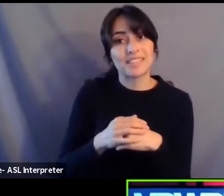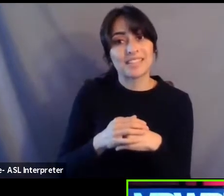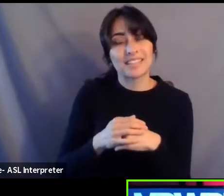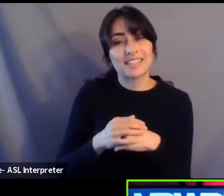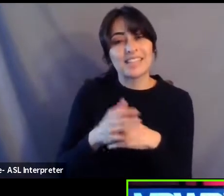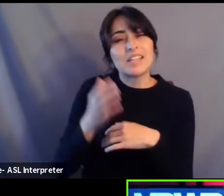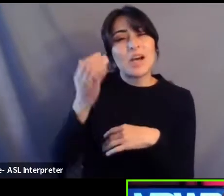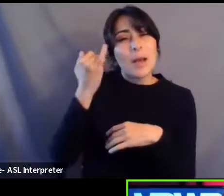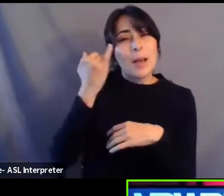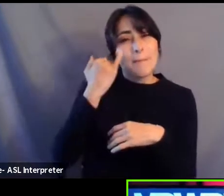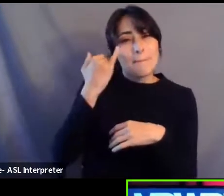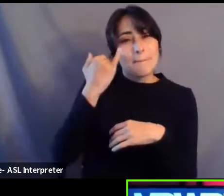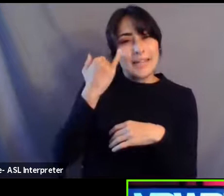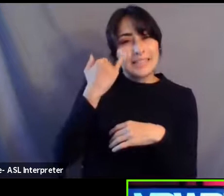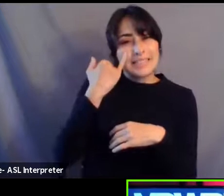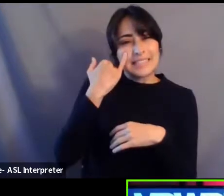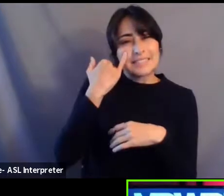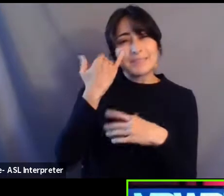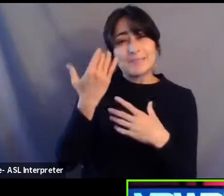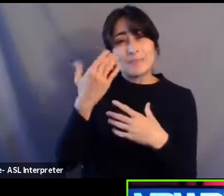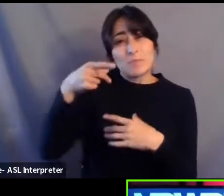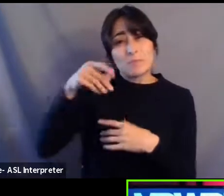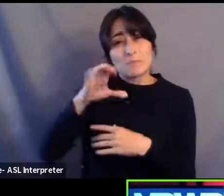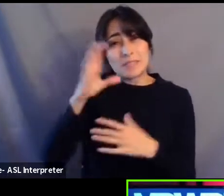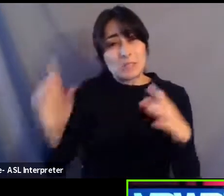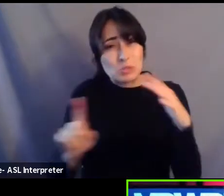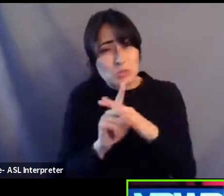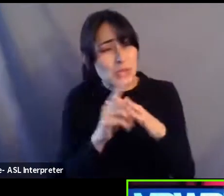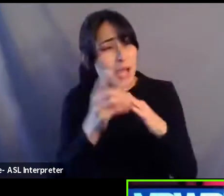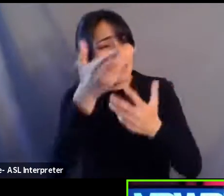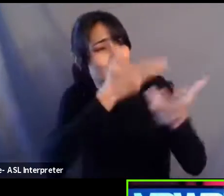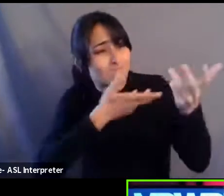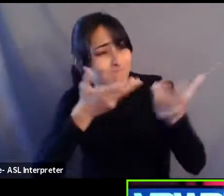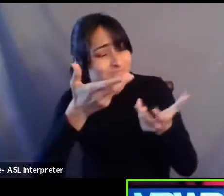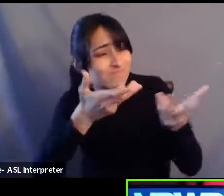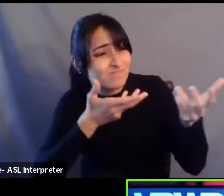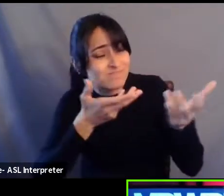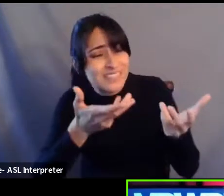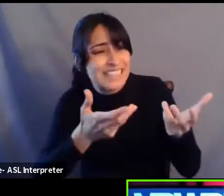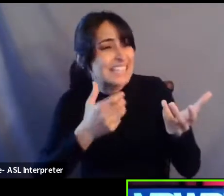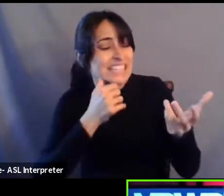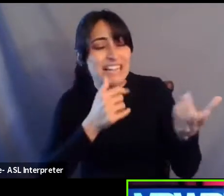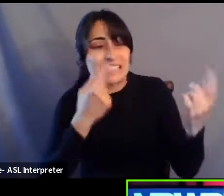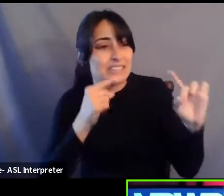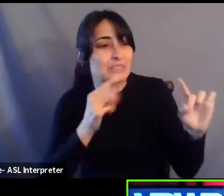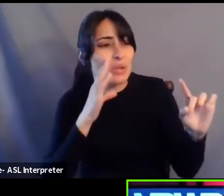to be more accommodating. Whether that's another company in your city or they are going to go to